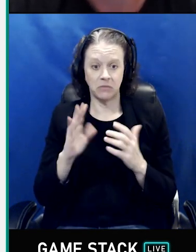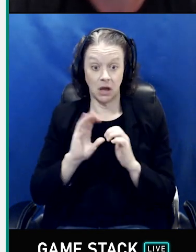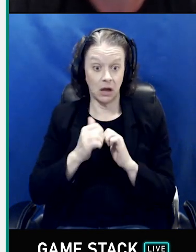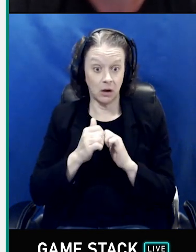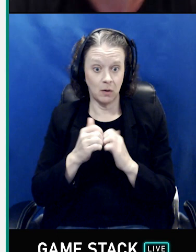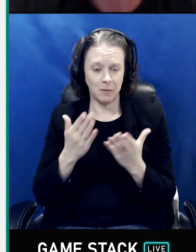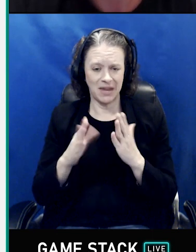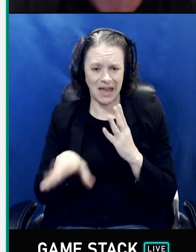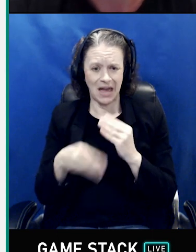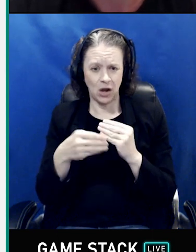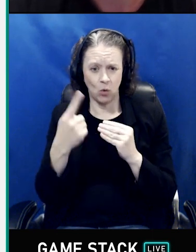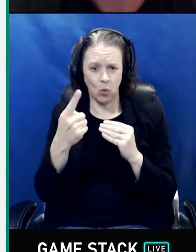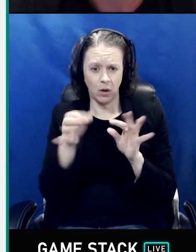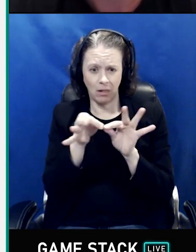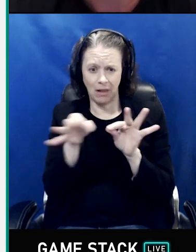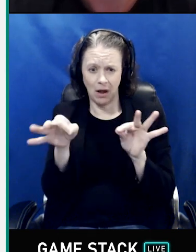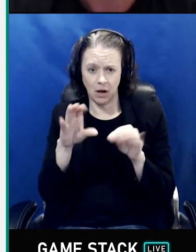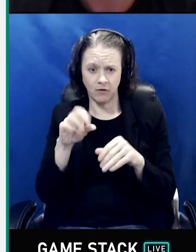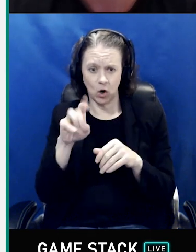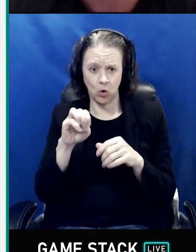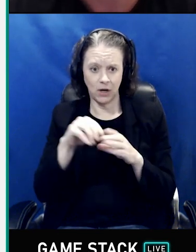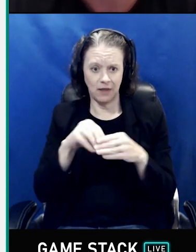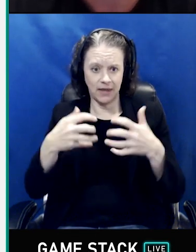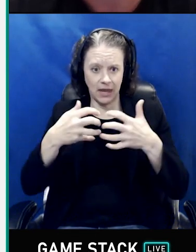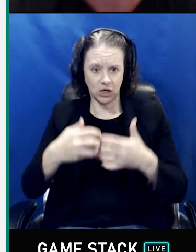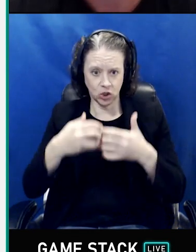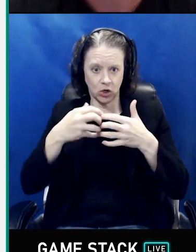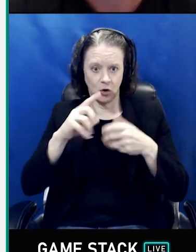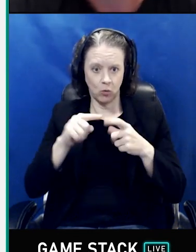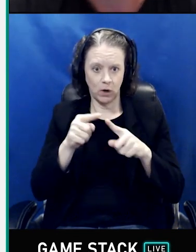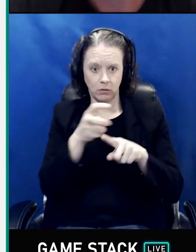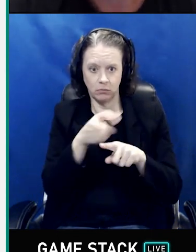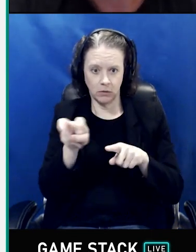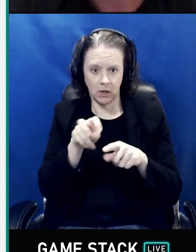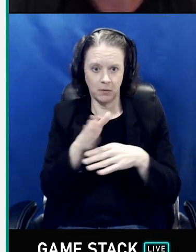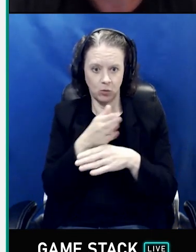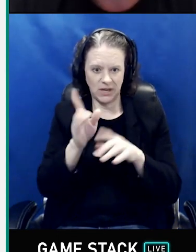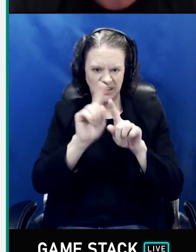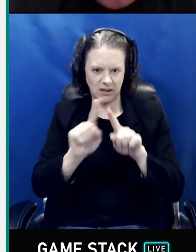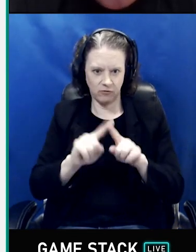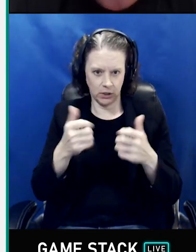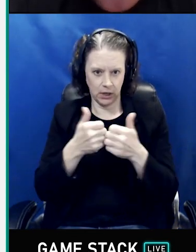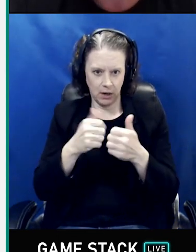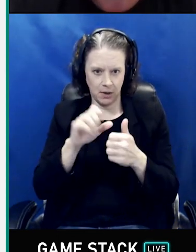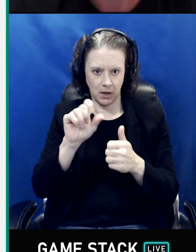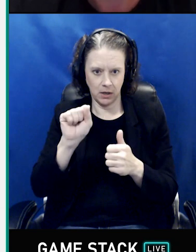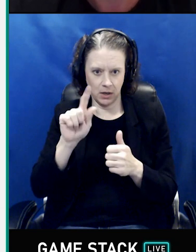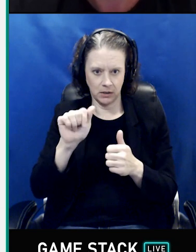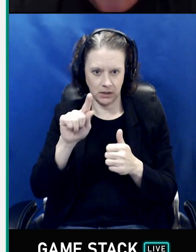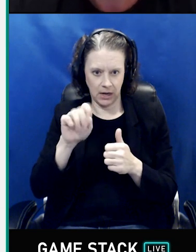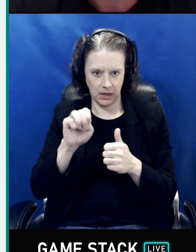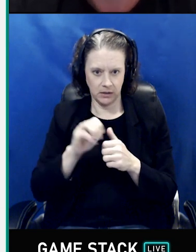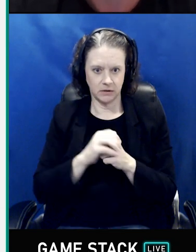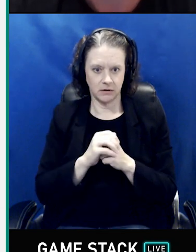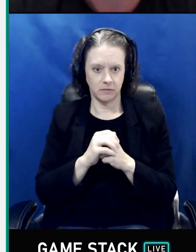code in your engine when it changes between different game states. Similarly, if you're showing a cutscene,